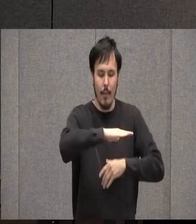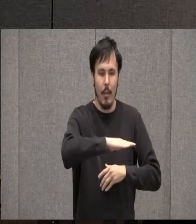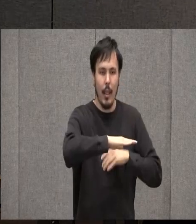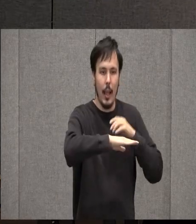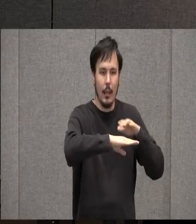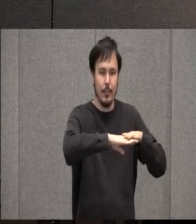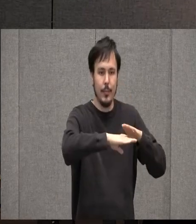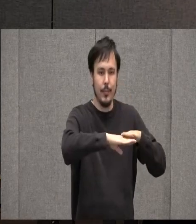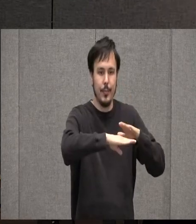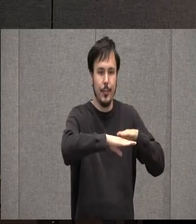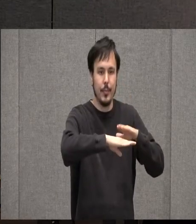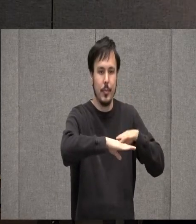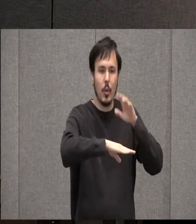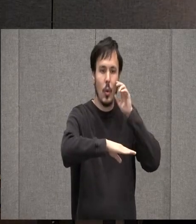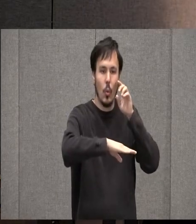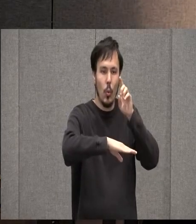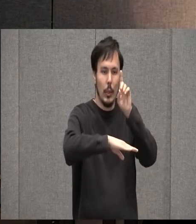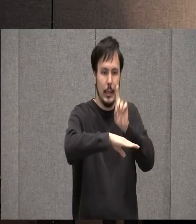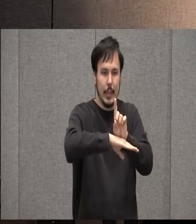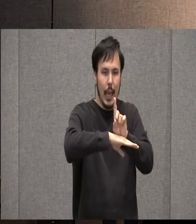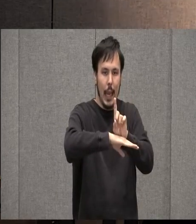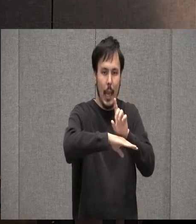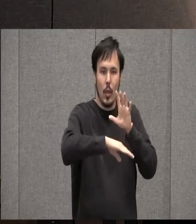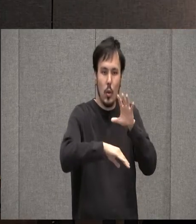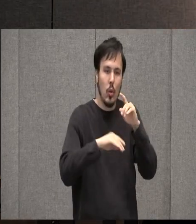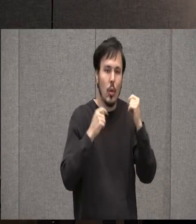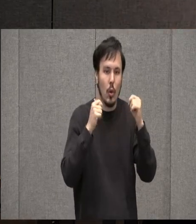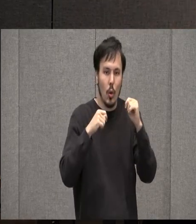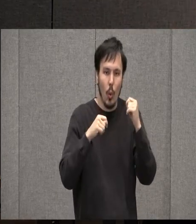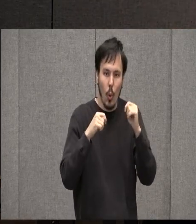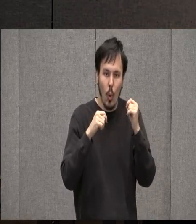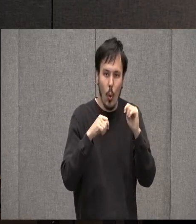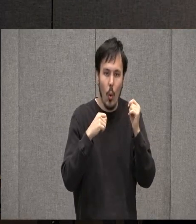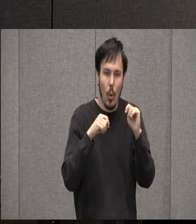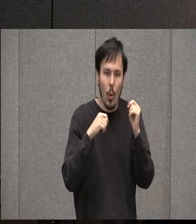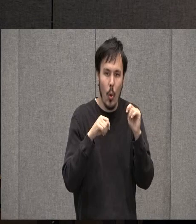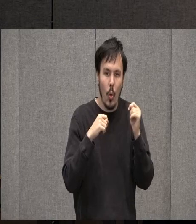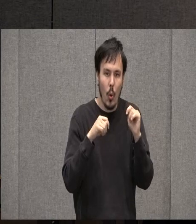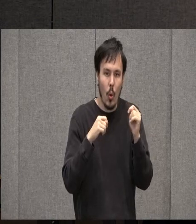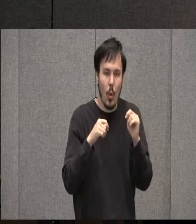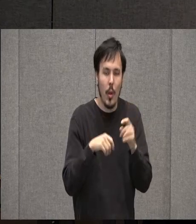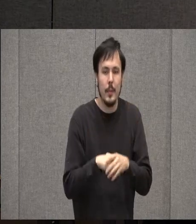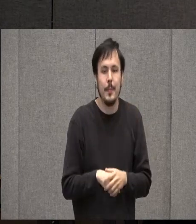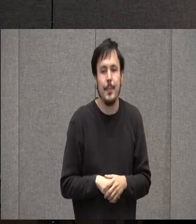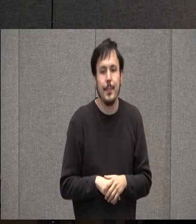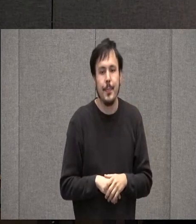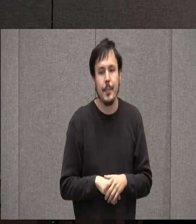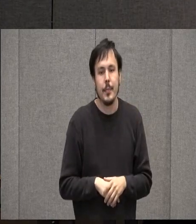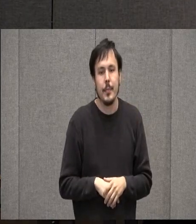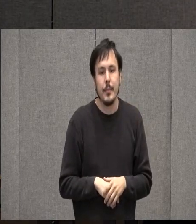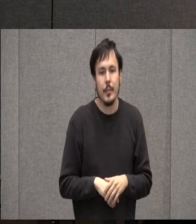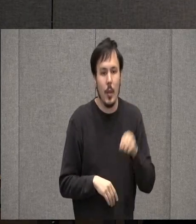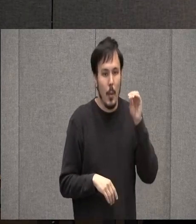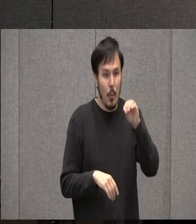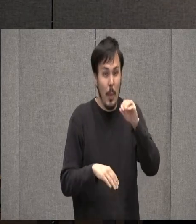and you're gonna stand your toys or stuffed animals, whatever you're going to be drawing around, right on the paper, okay?